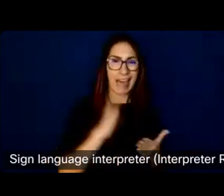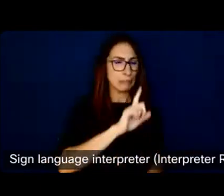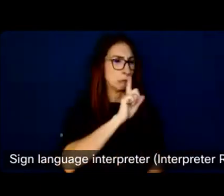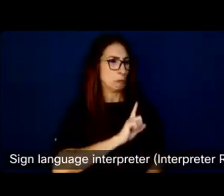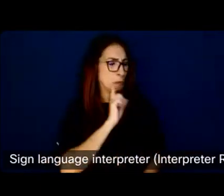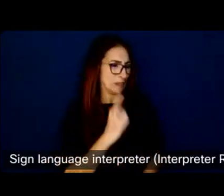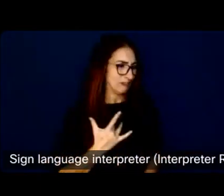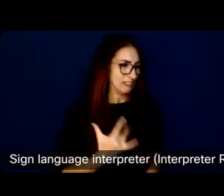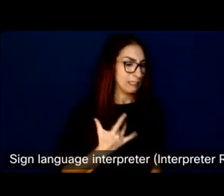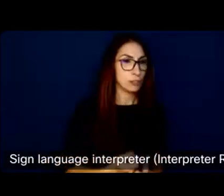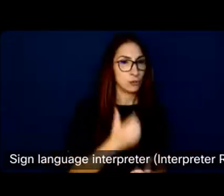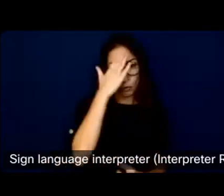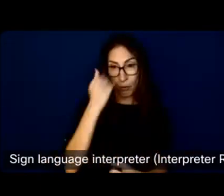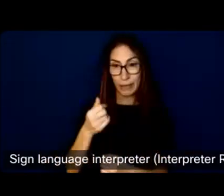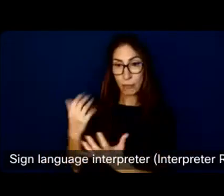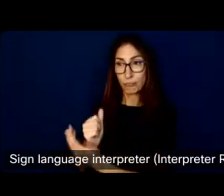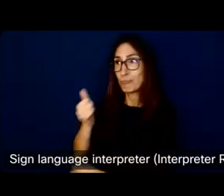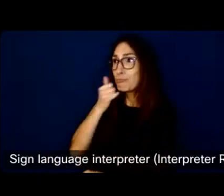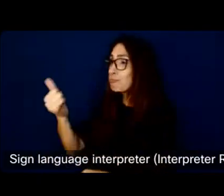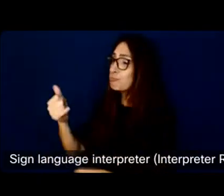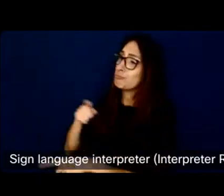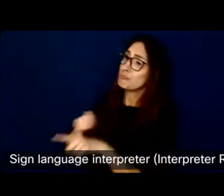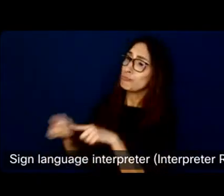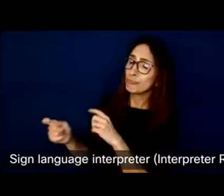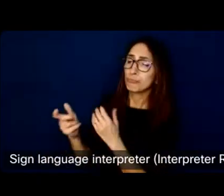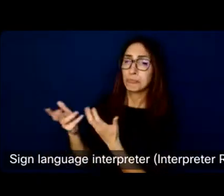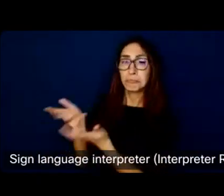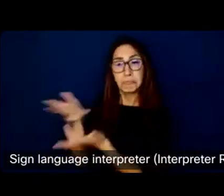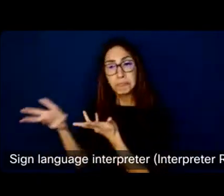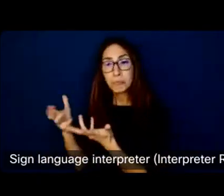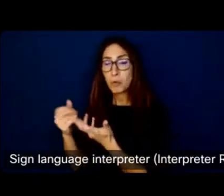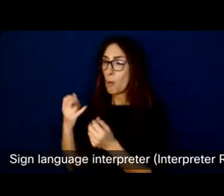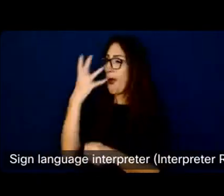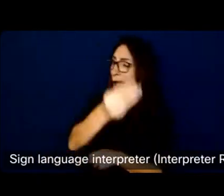or go grab a piece of pizza with them. Thinking about